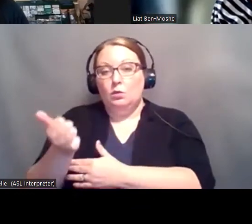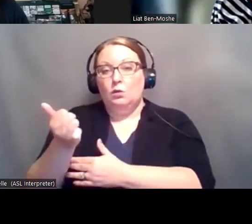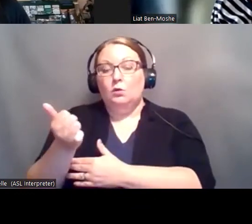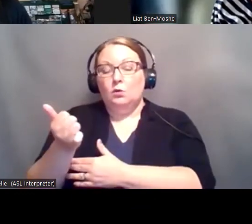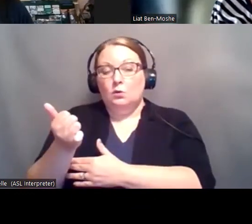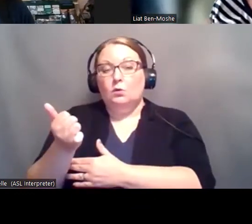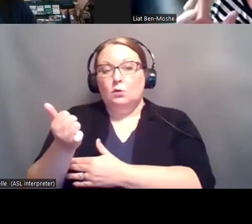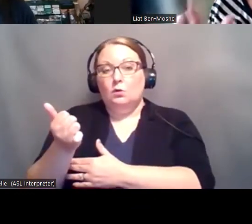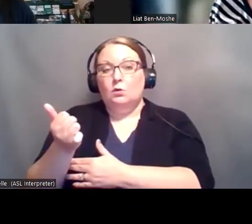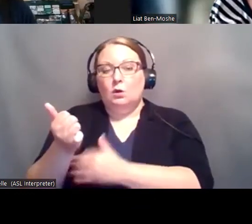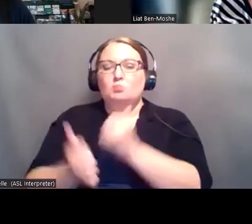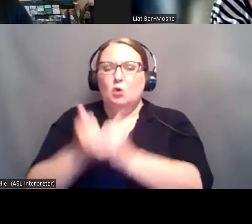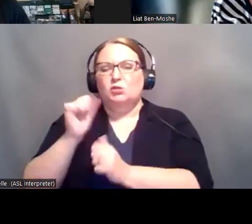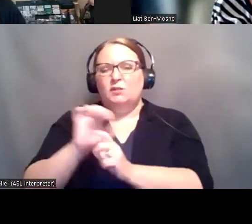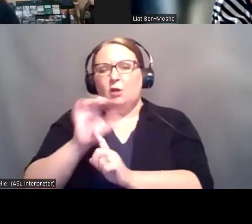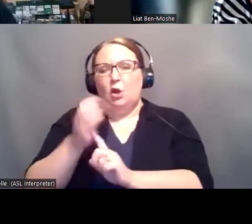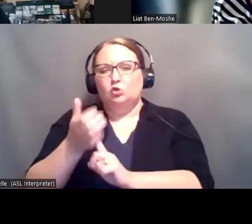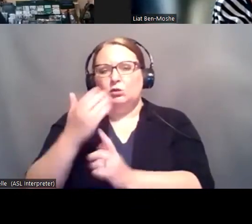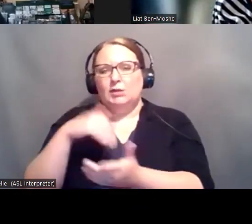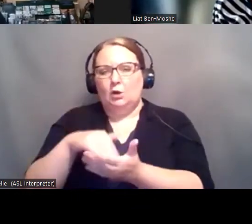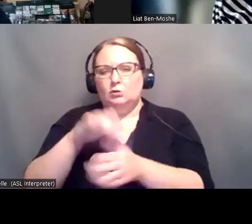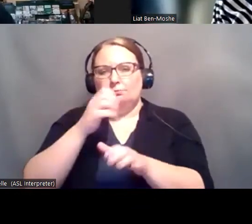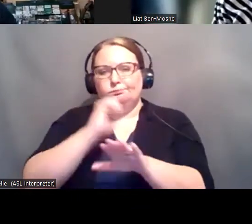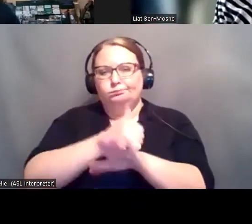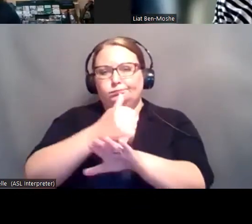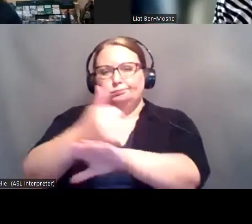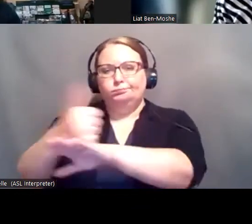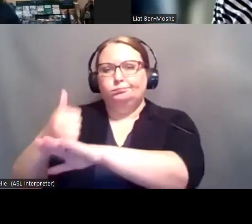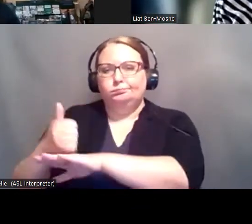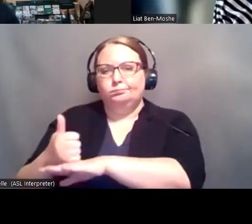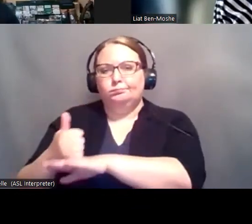or most of the centers actually reside, but that was the vision.